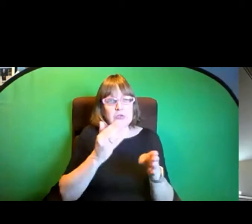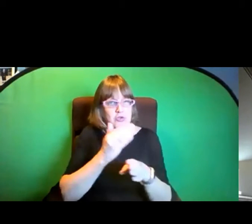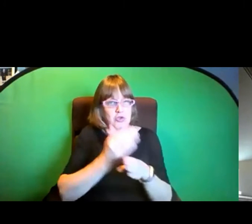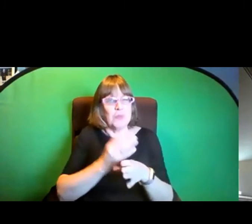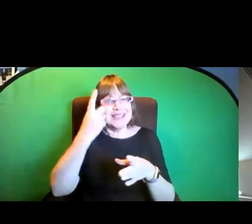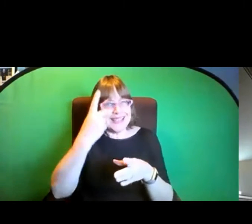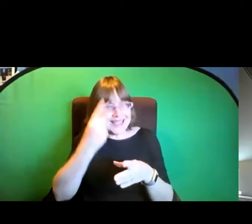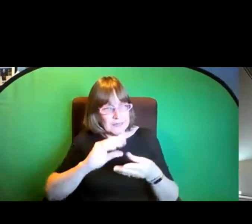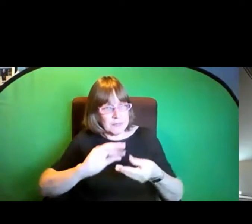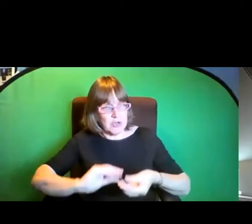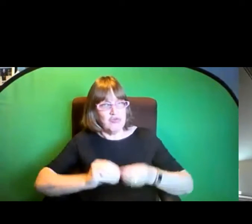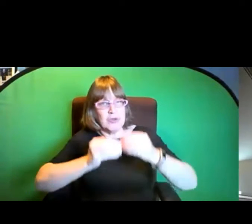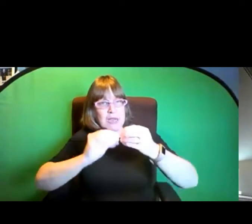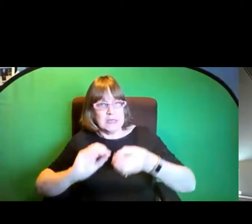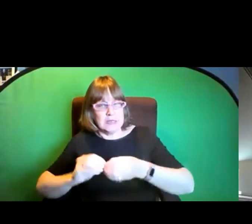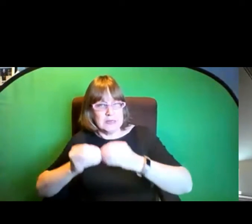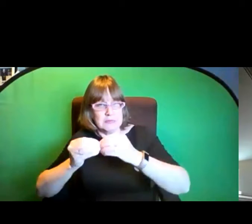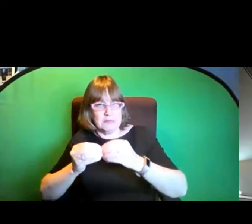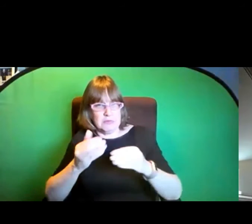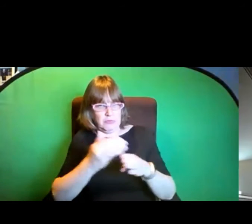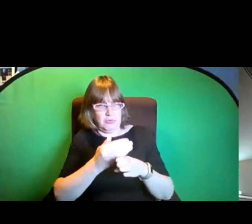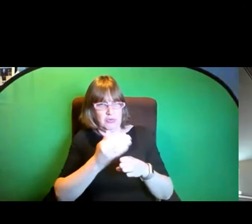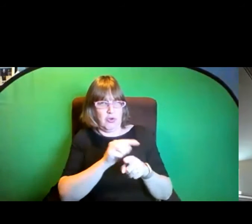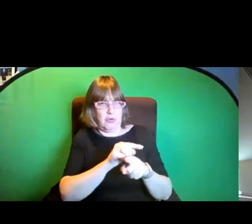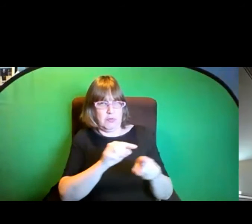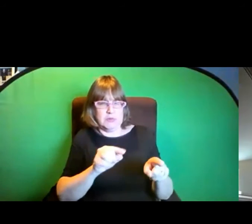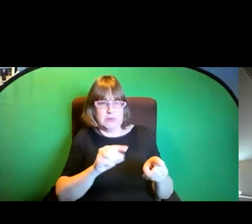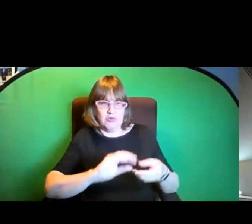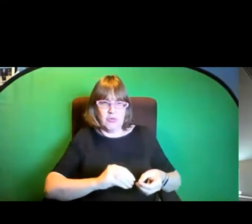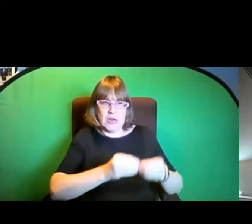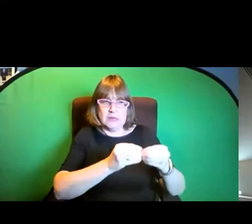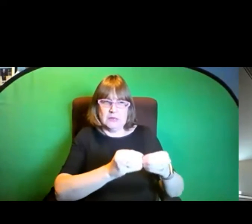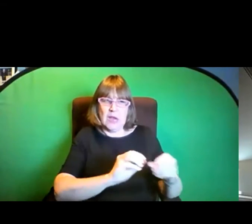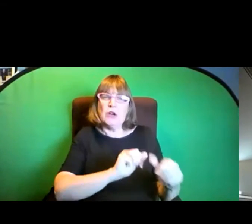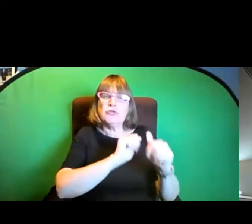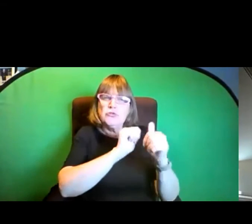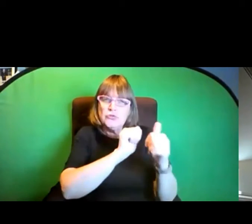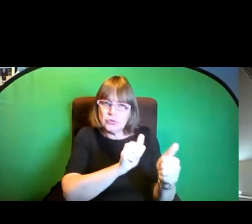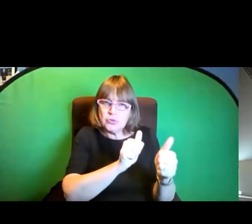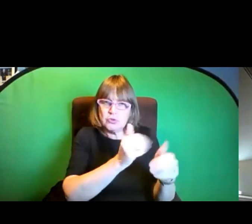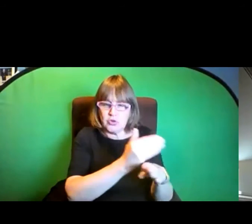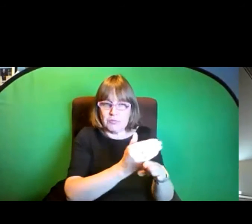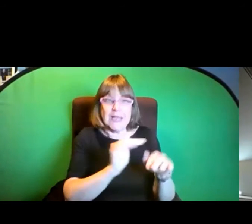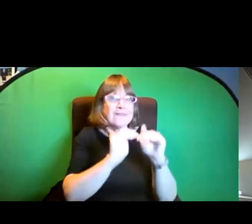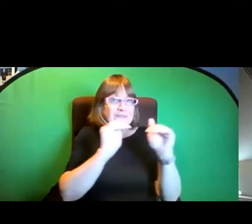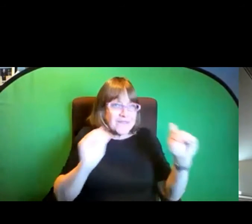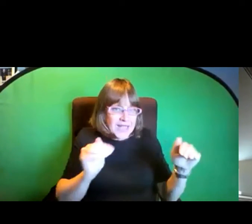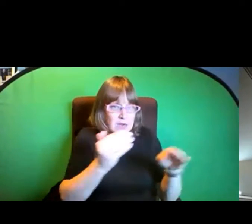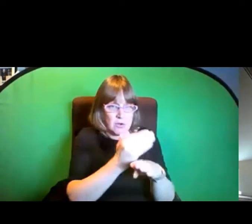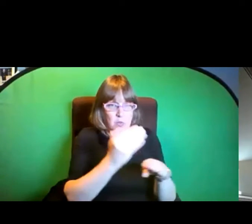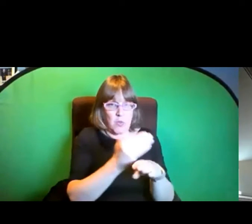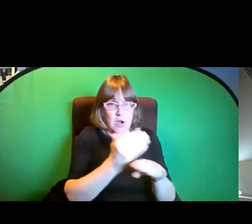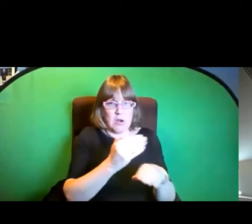and that the jobs are created are decent jobs, that it's fair work that's created and i'll